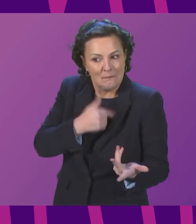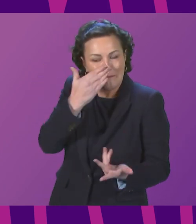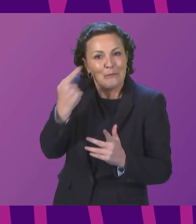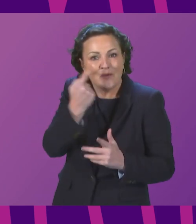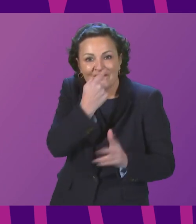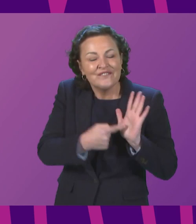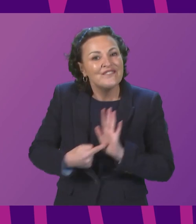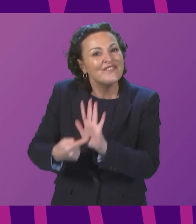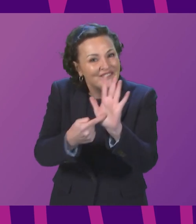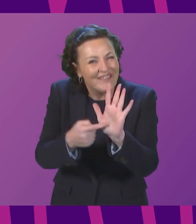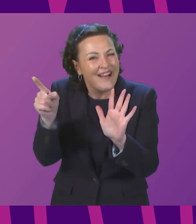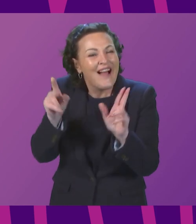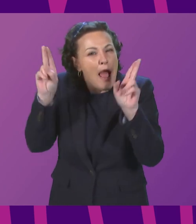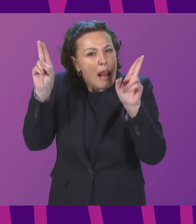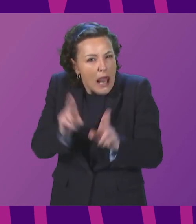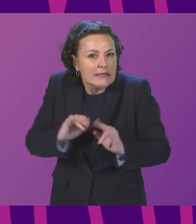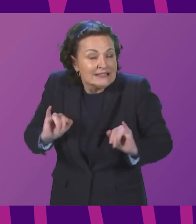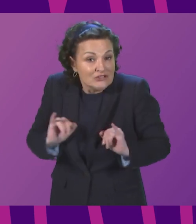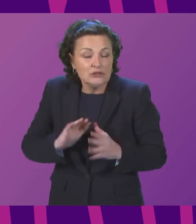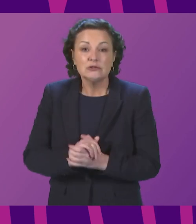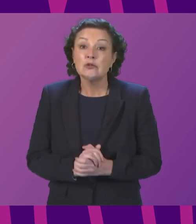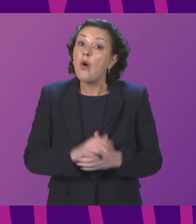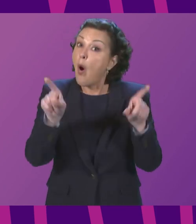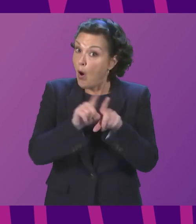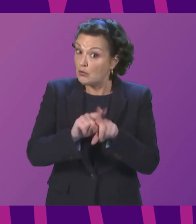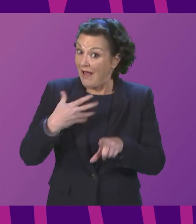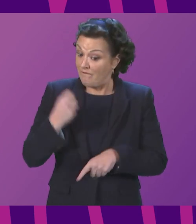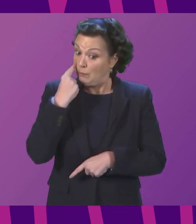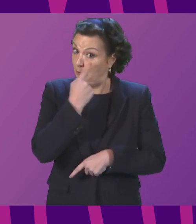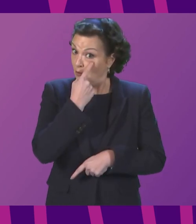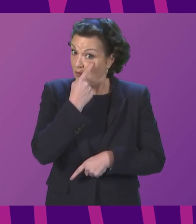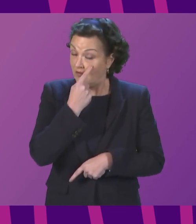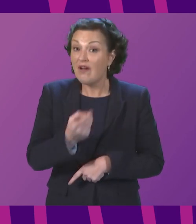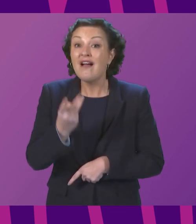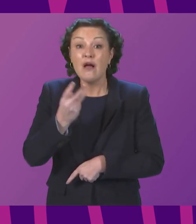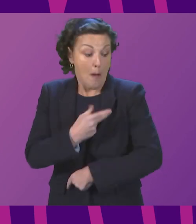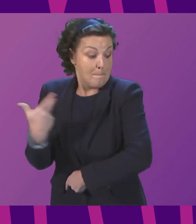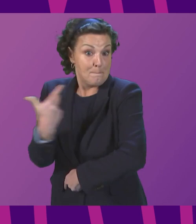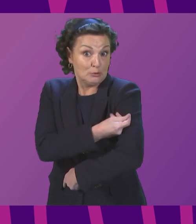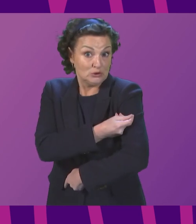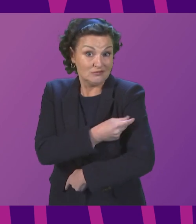We know for certain that a booster jag provides strong protection against serious illness